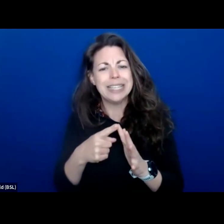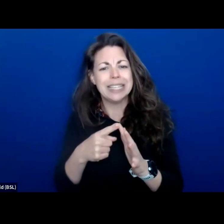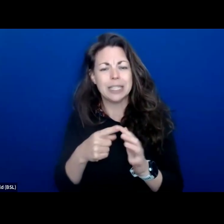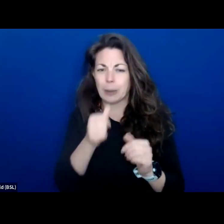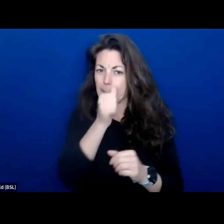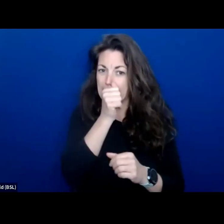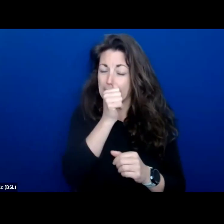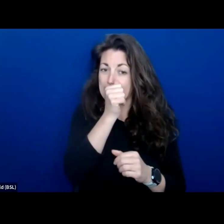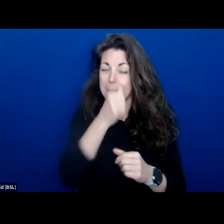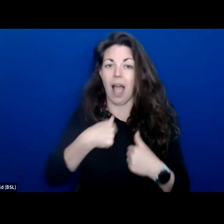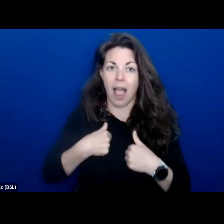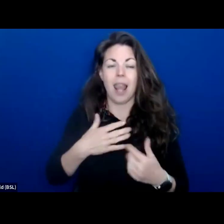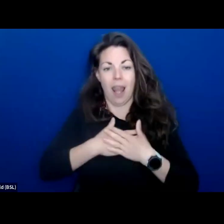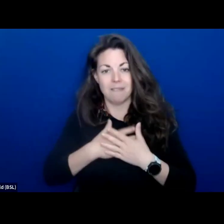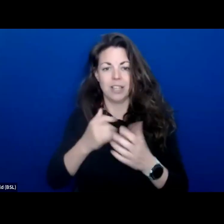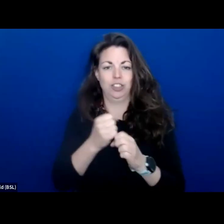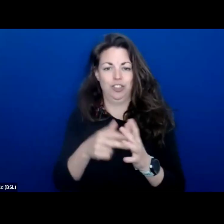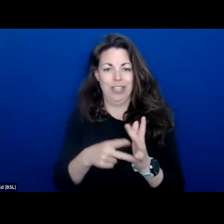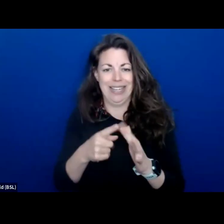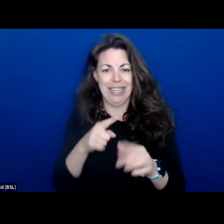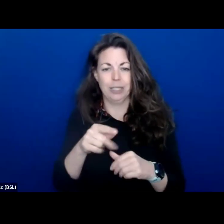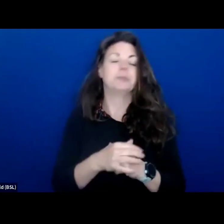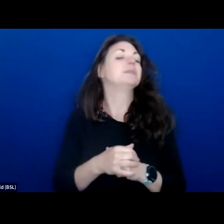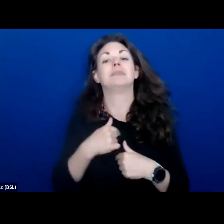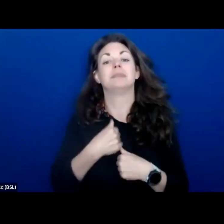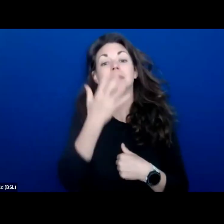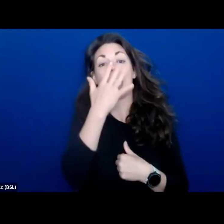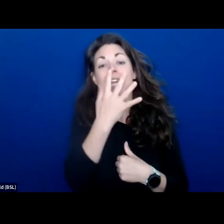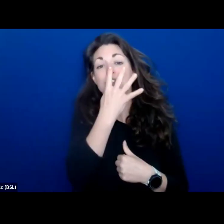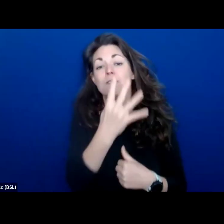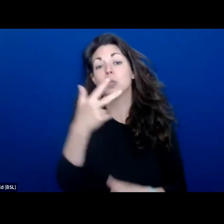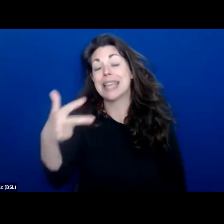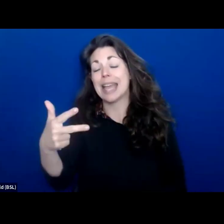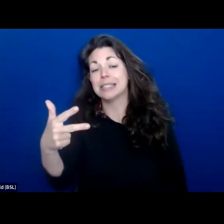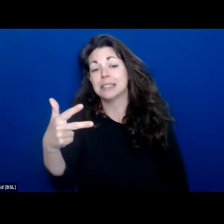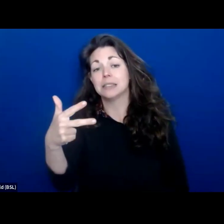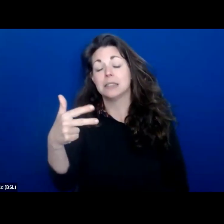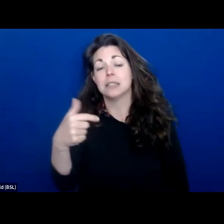I loved Genie. I'm 48 years old.I was born in